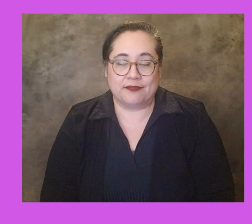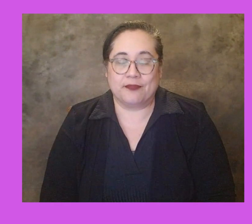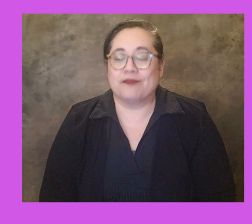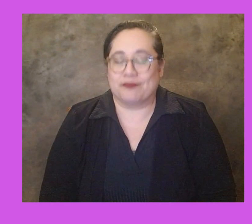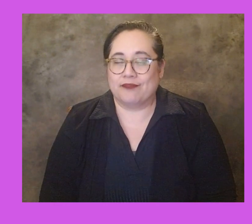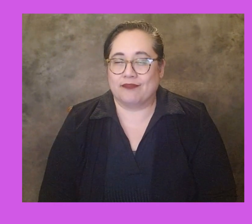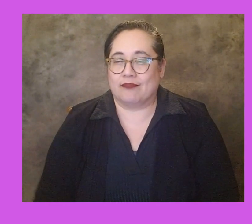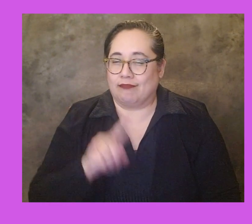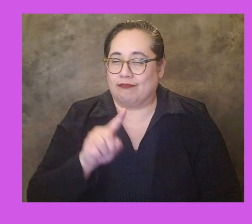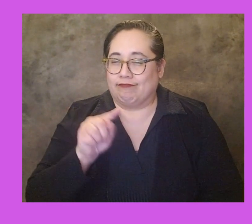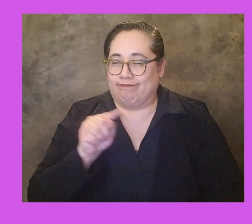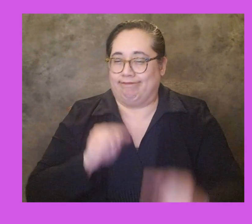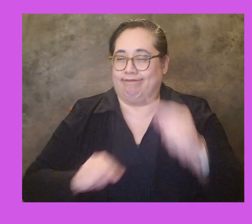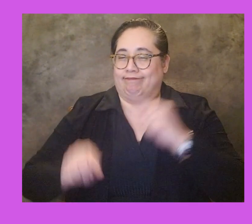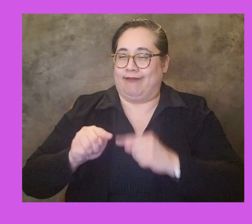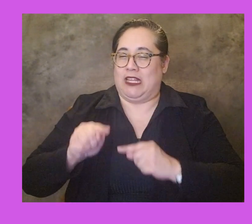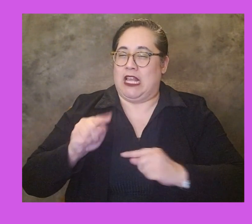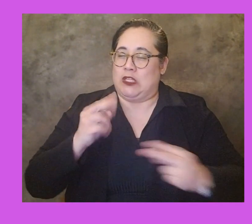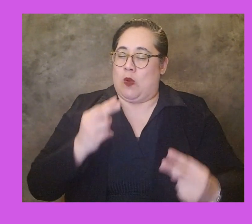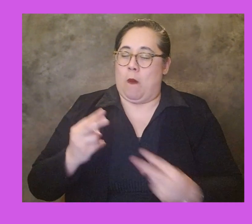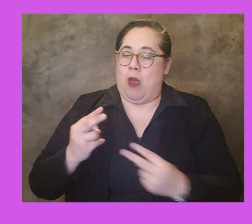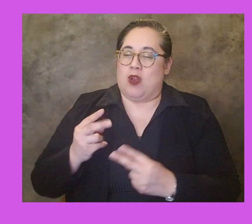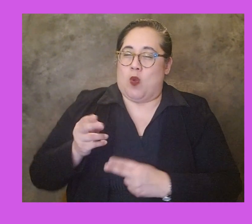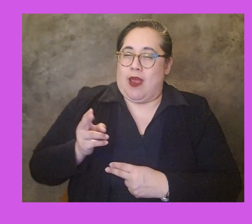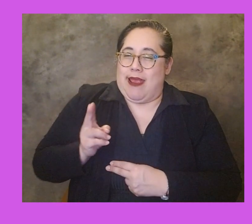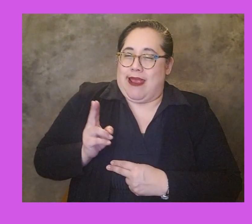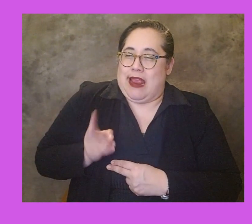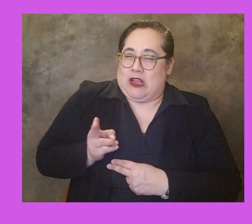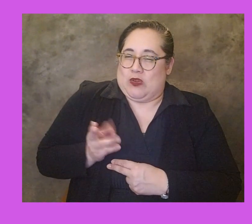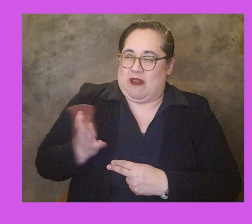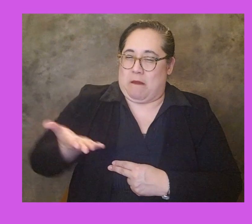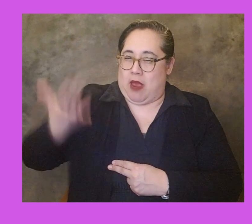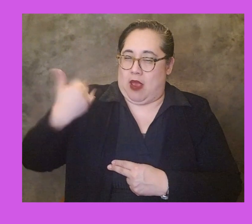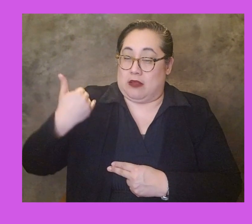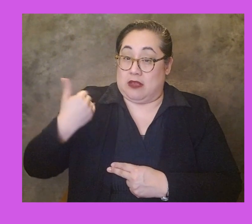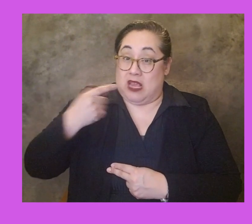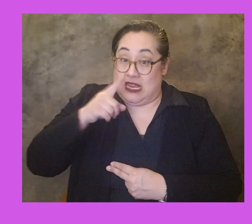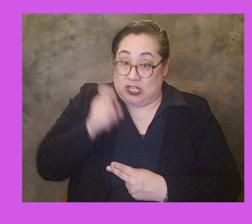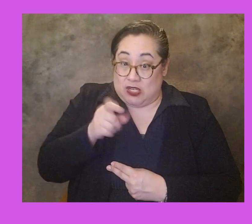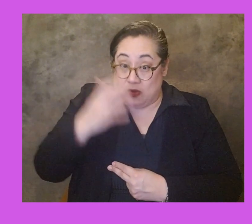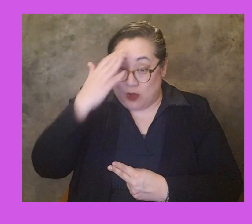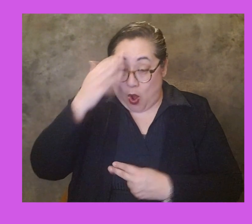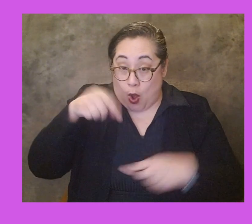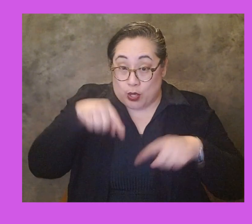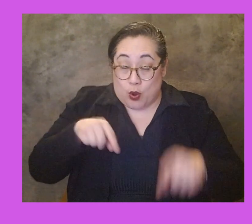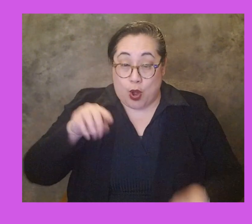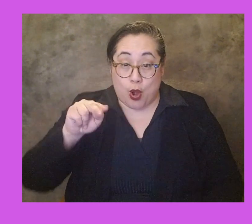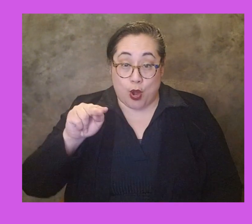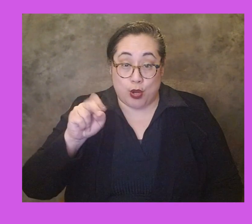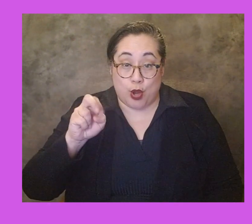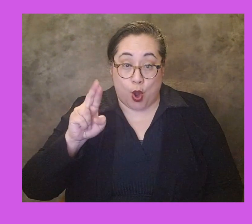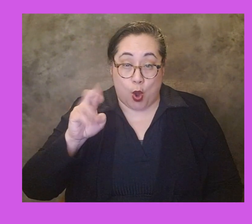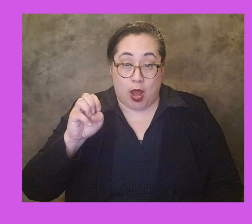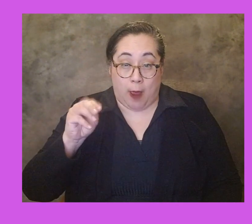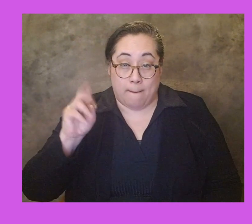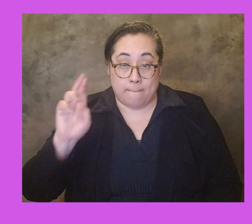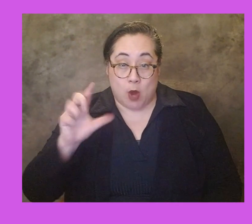Did you know that during the Nuremberg trials, it was interpreters who were the reason that justice could ...